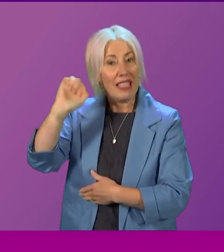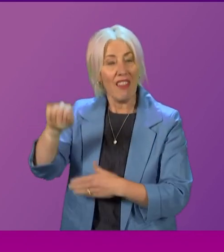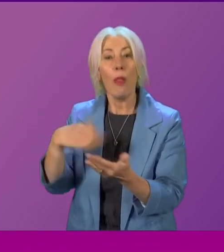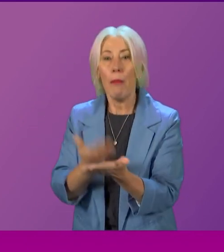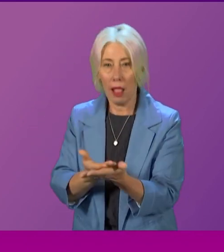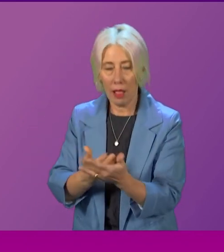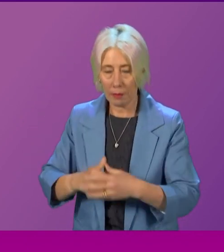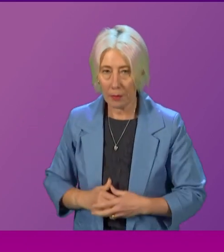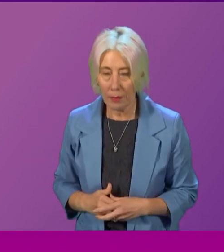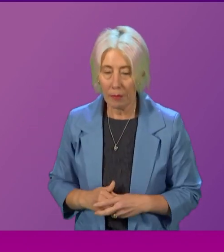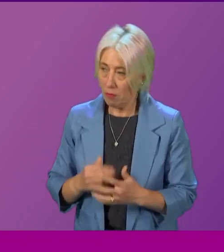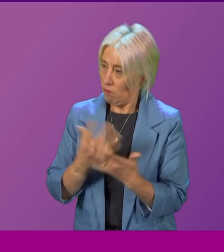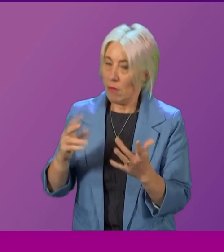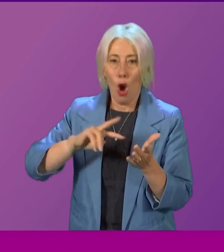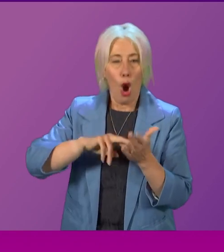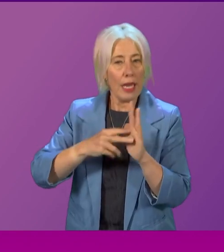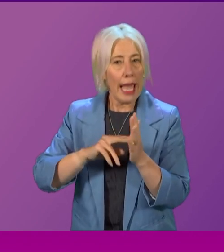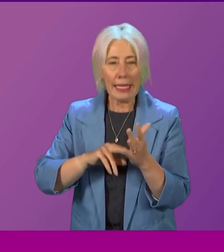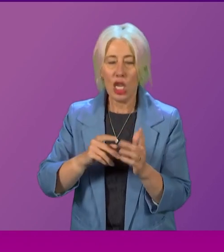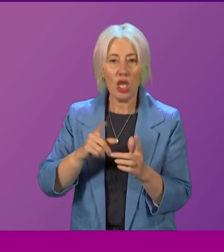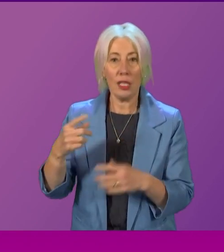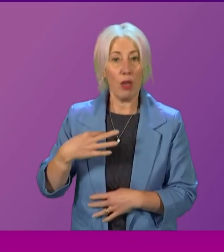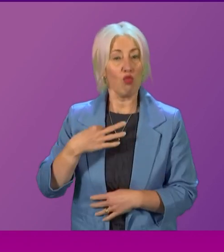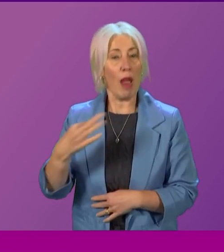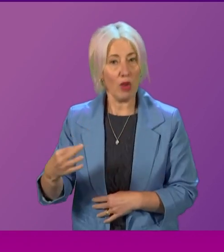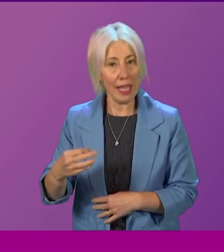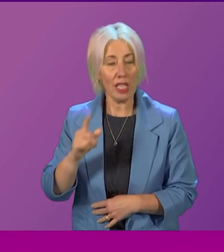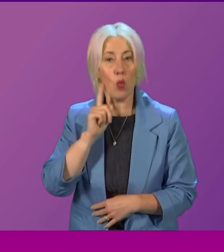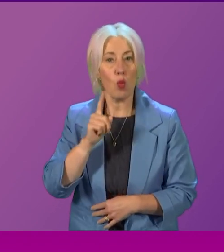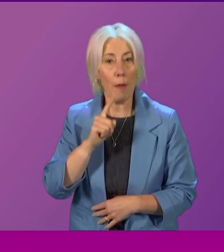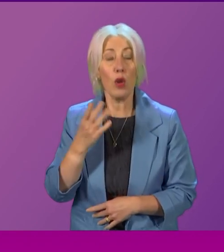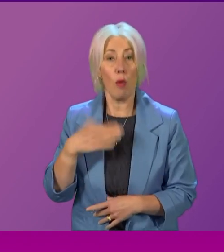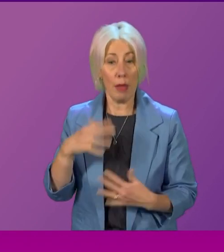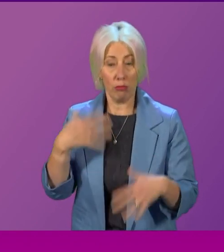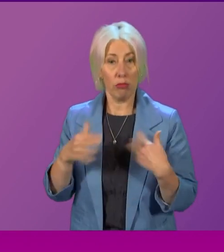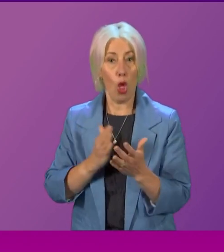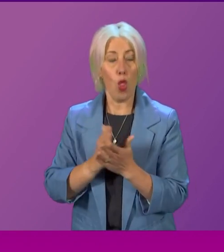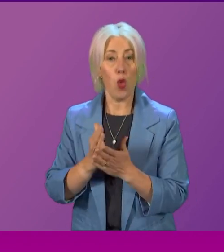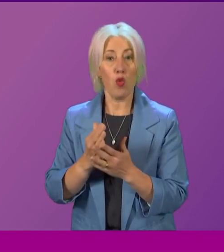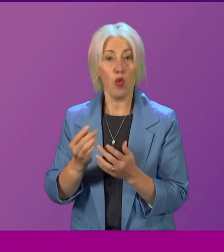A number of organisations that represent women who suffer male violence and abuse, including